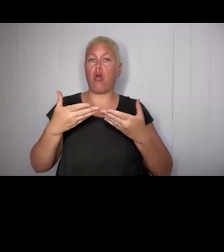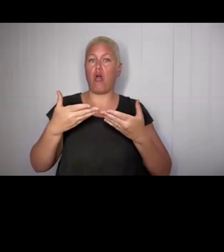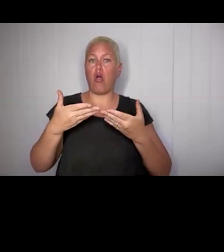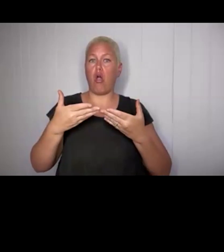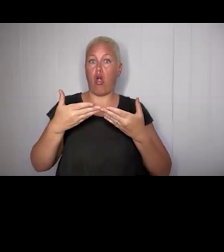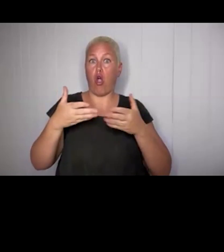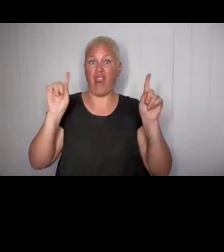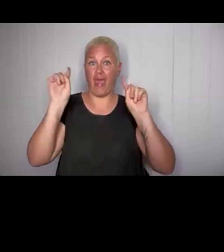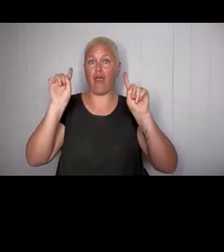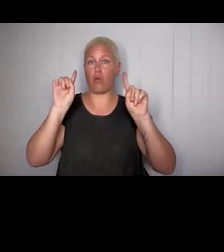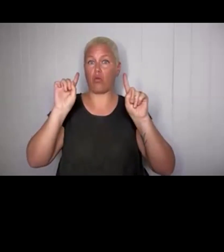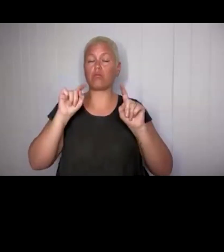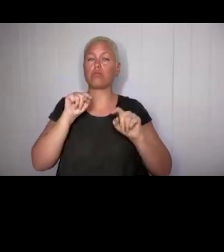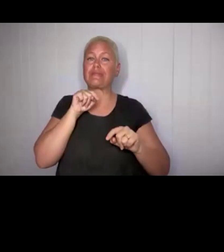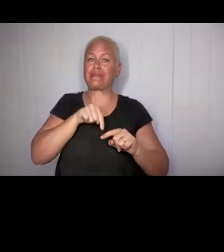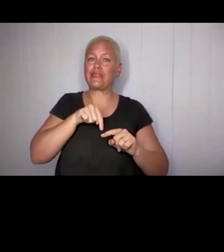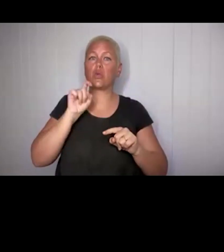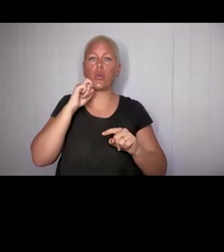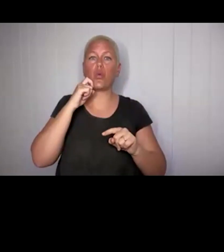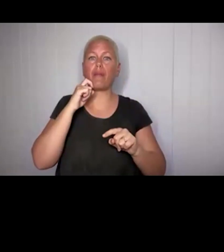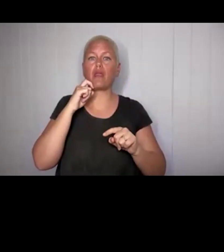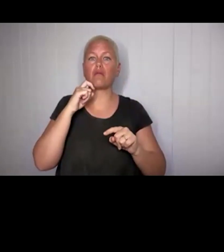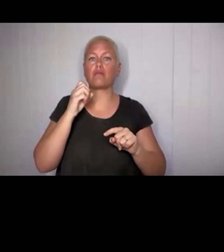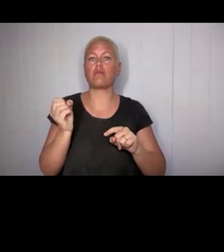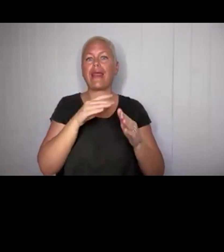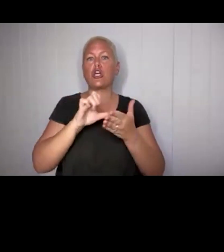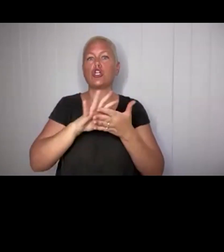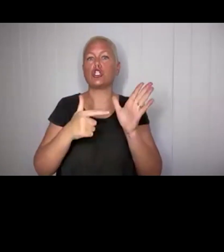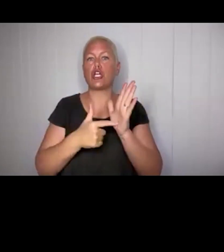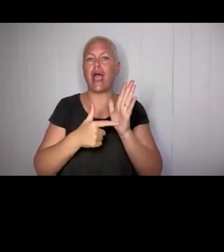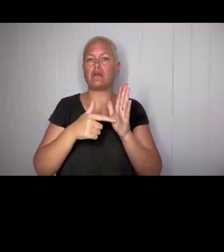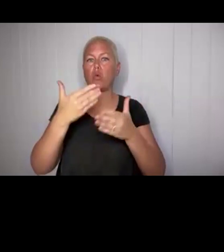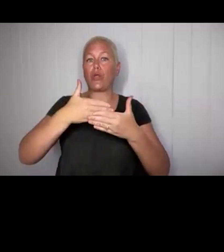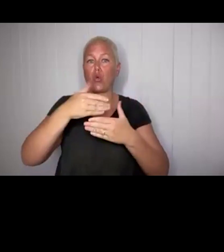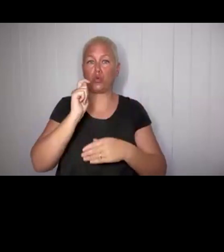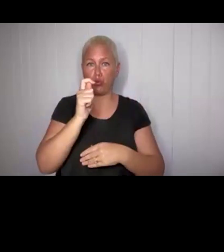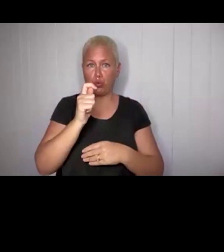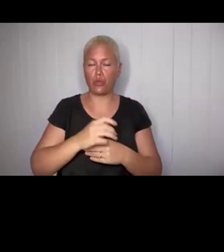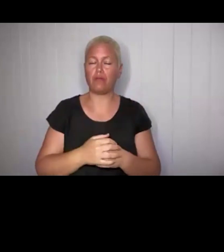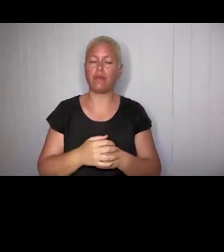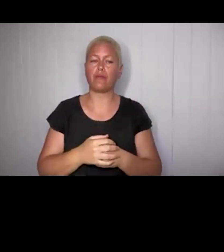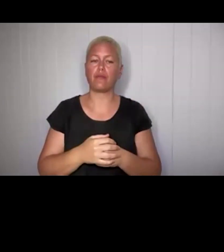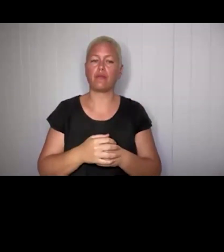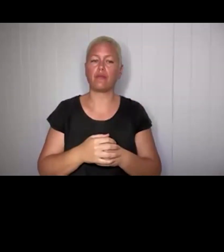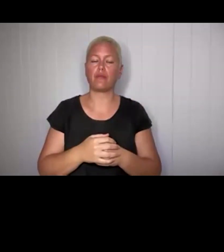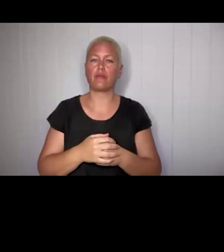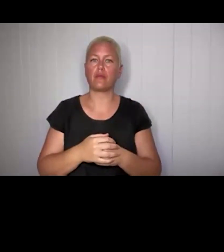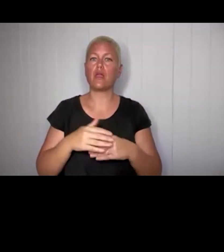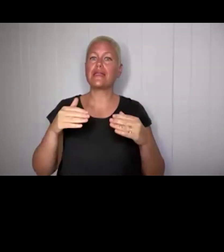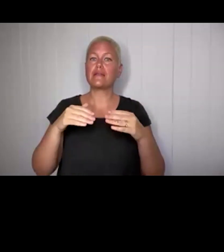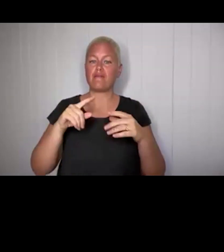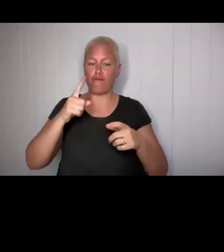now, and that will be placed into the chat window shortly. With this stage I, it is an expression